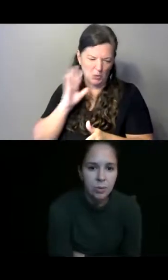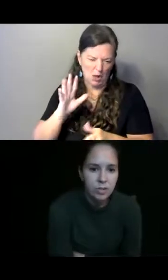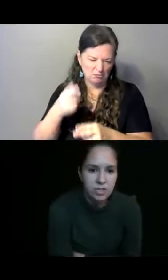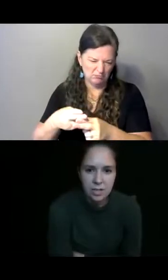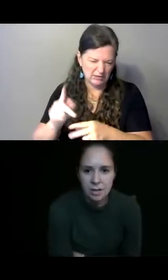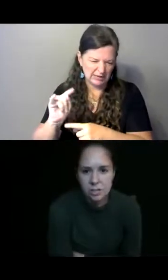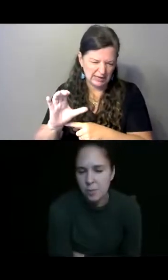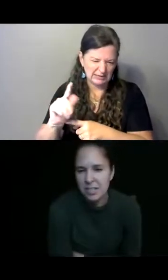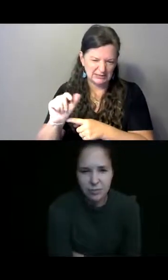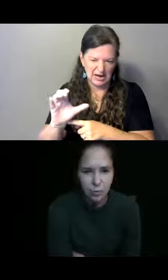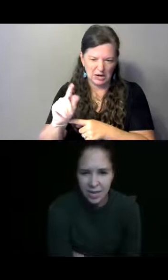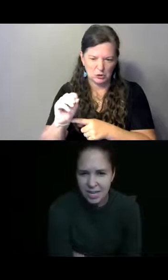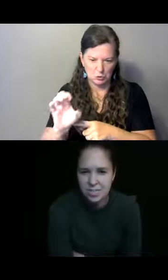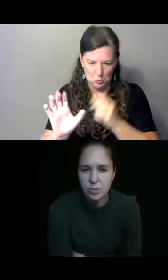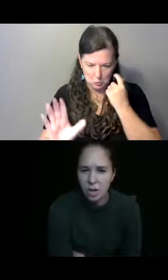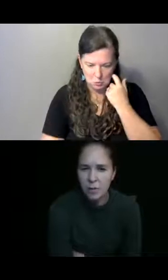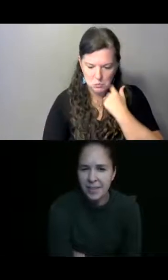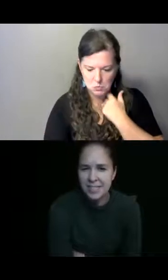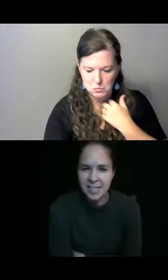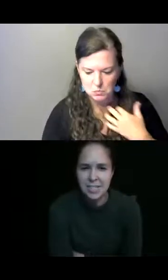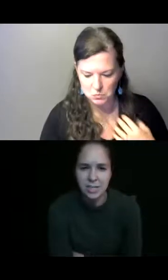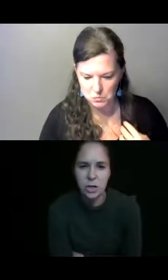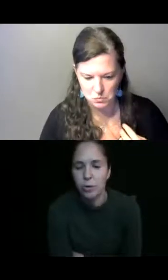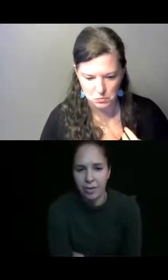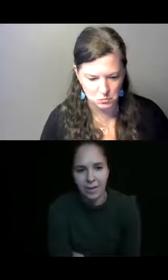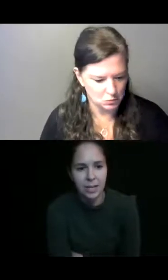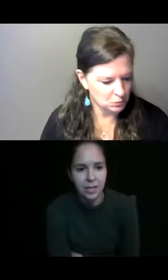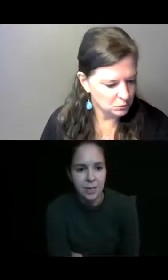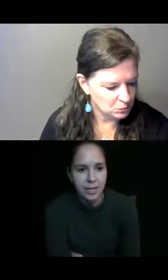which there are so many different ways and we'll talk about that Tic-Tac-Toe in a minute.